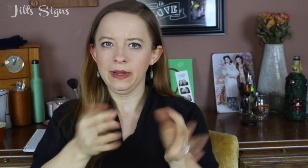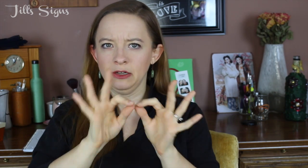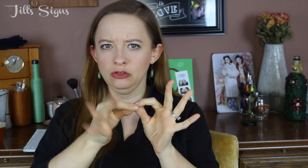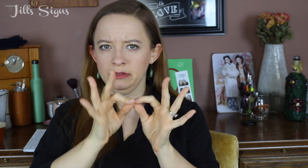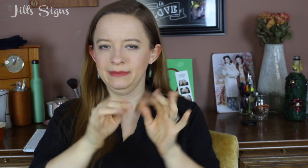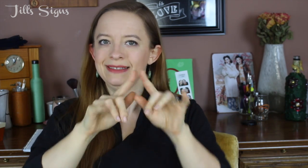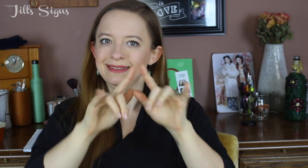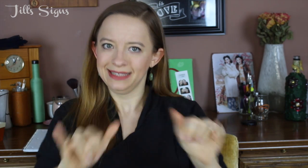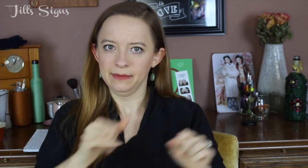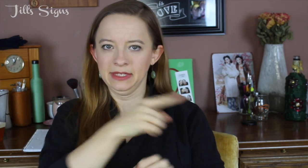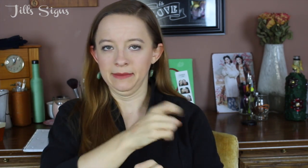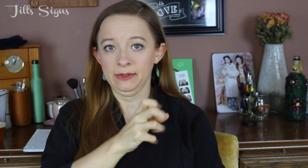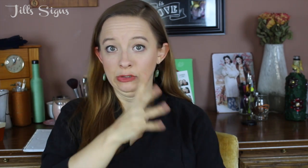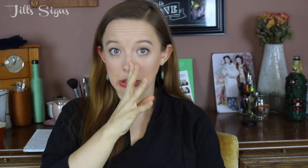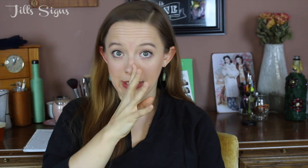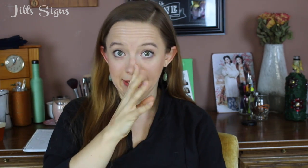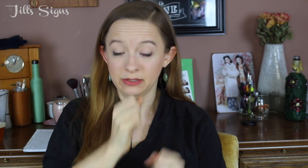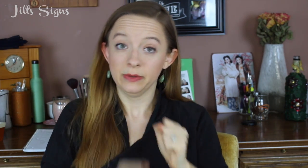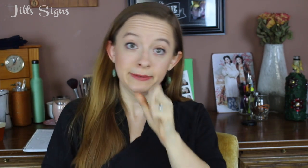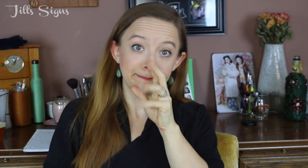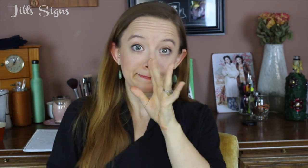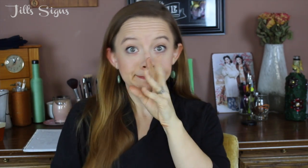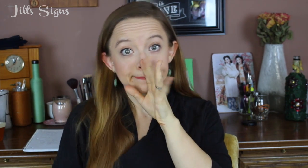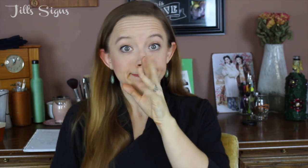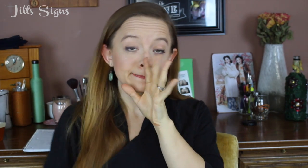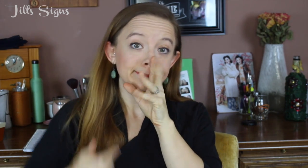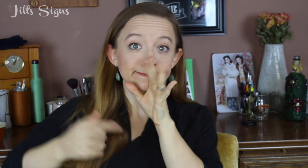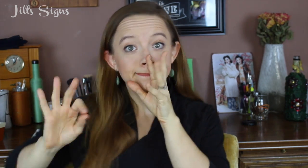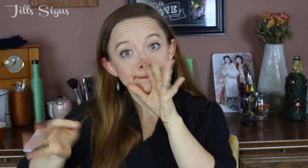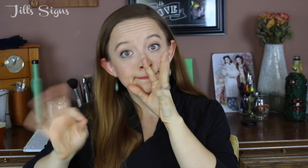concept and then I'd go ahead and start interpreting at the same time they're talking. So,